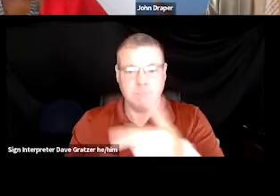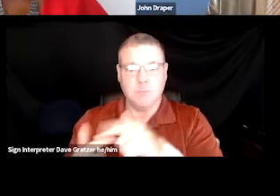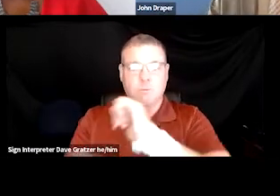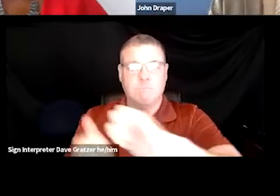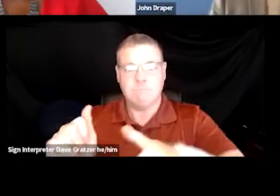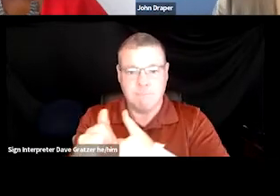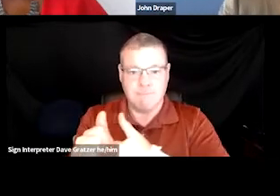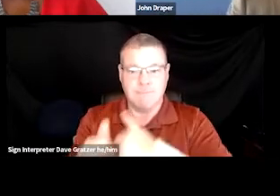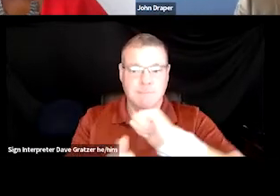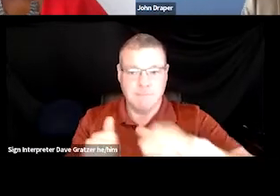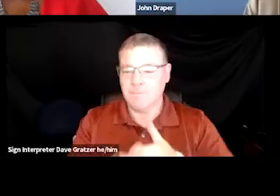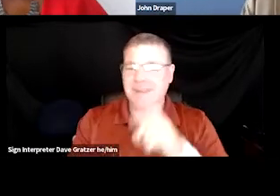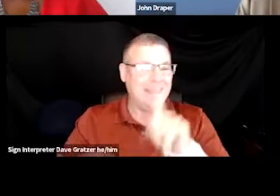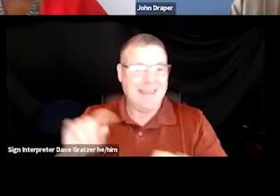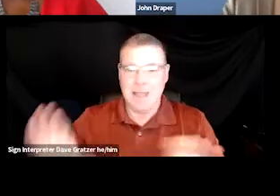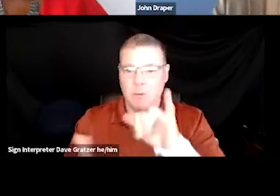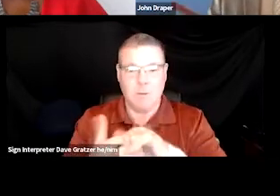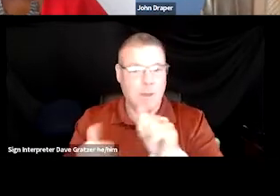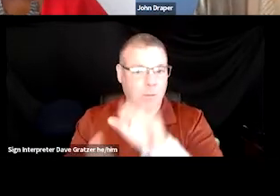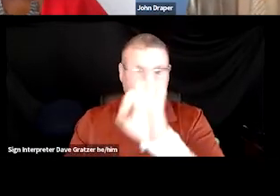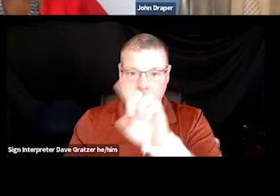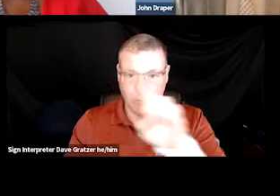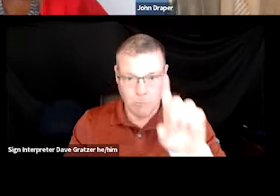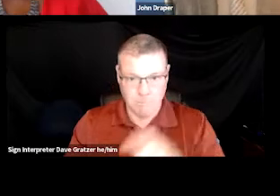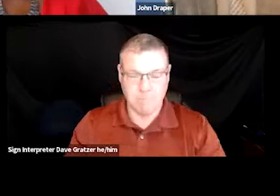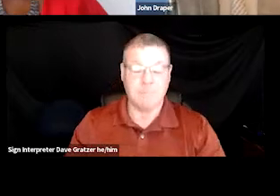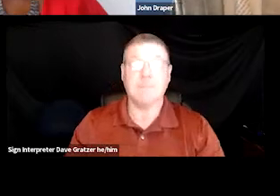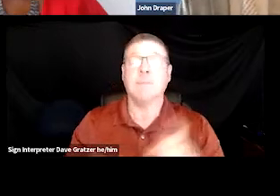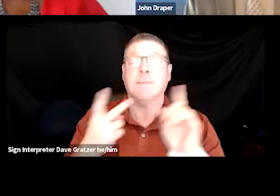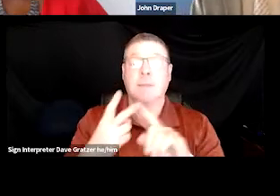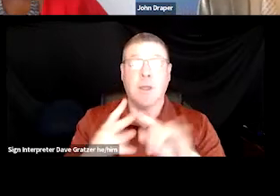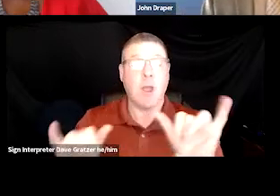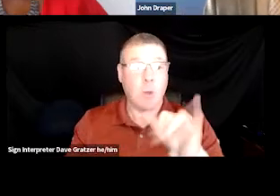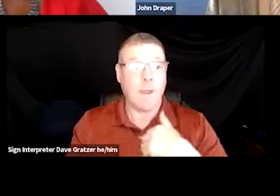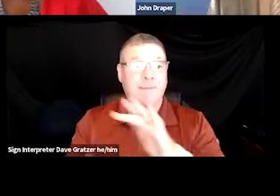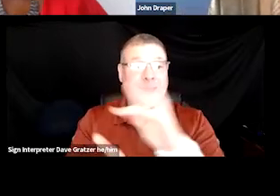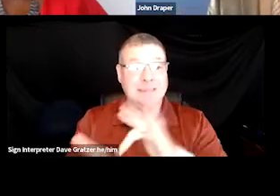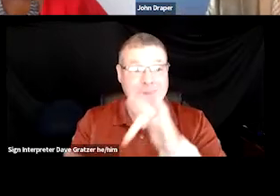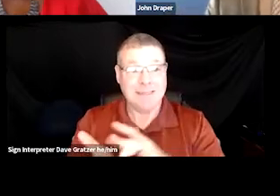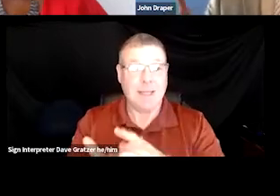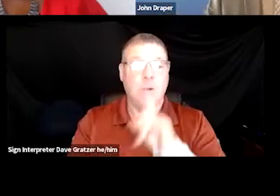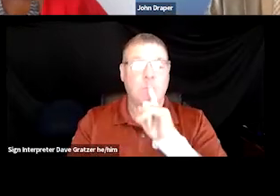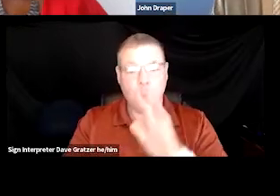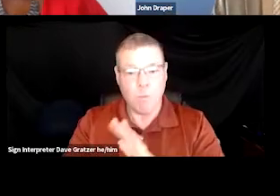We can't really do that with 911. There's also the ability to provide centralized quality assurance, which is also something that